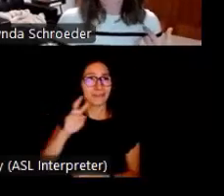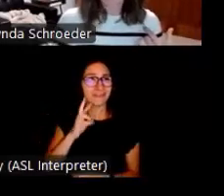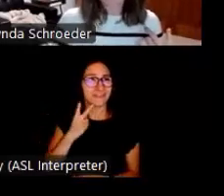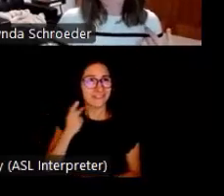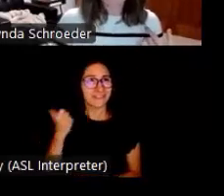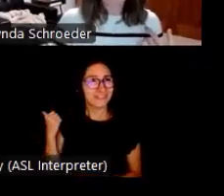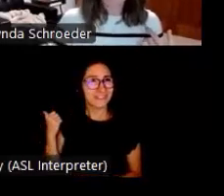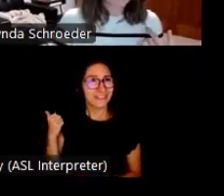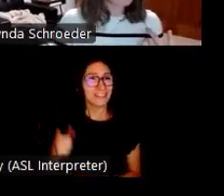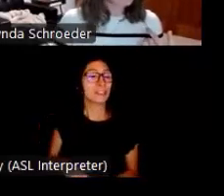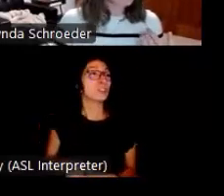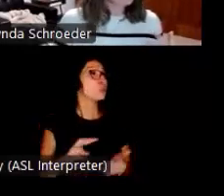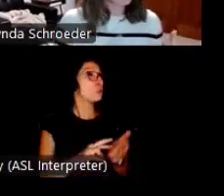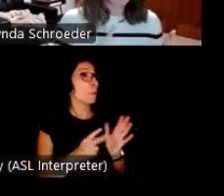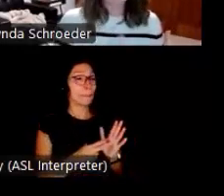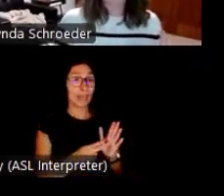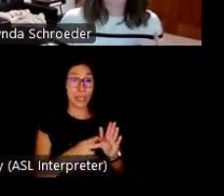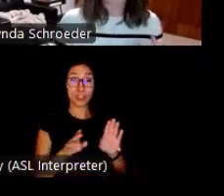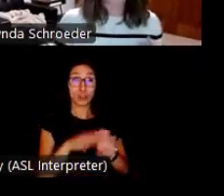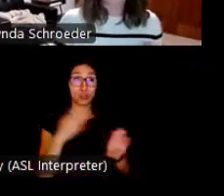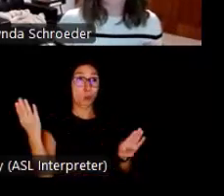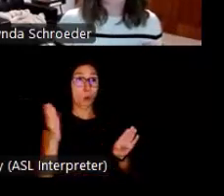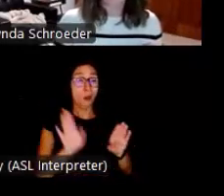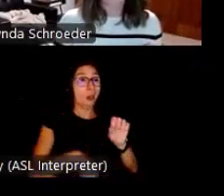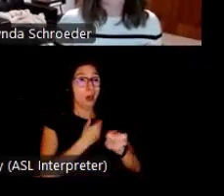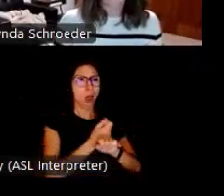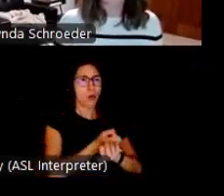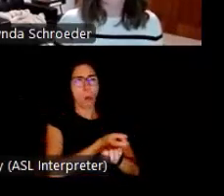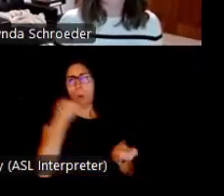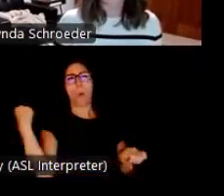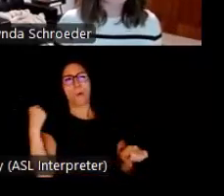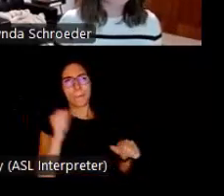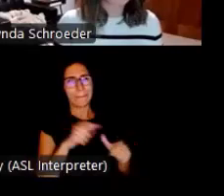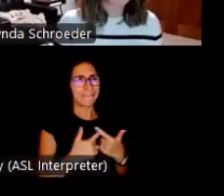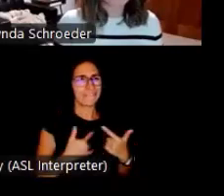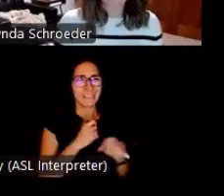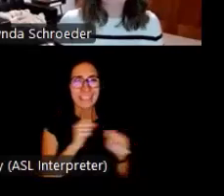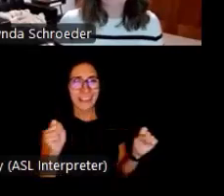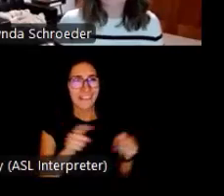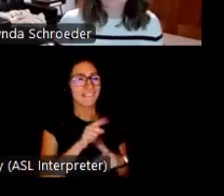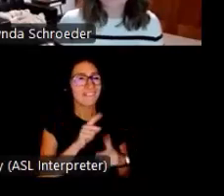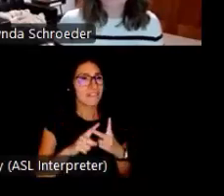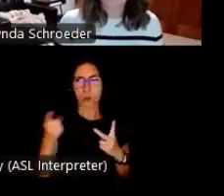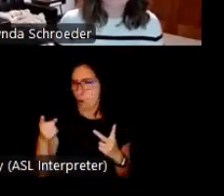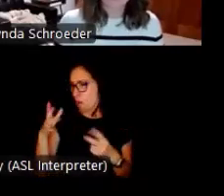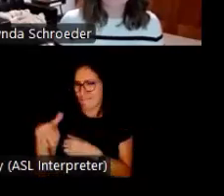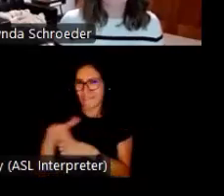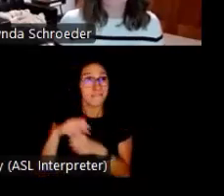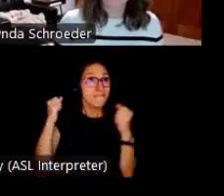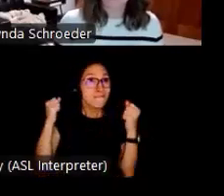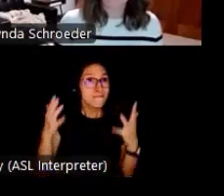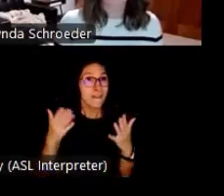unlocked and feel safe, and, B, you will find fresh produce from a friend or a neighbor in the back seat of your car